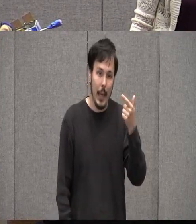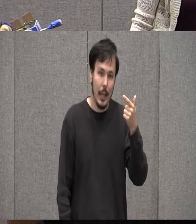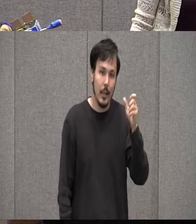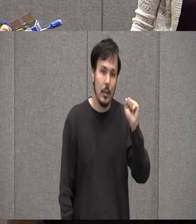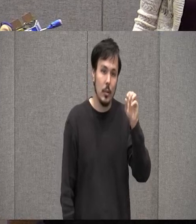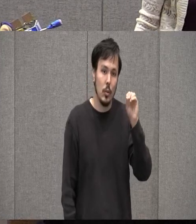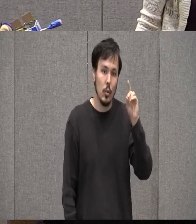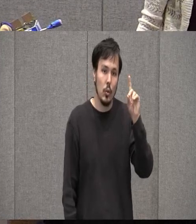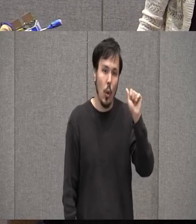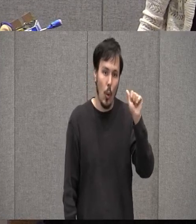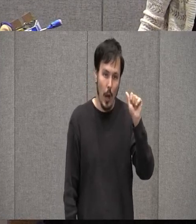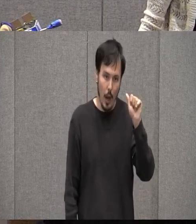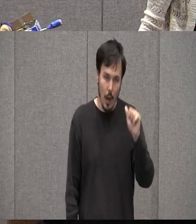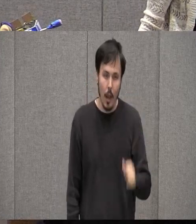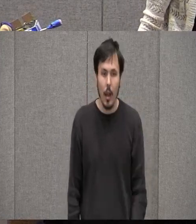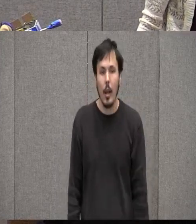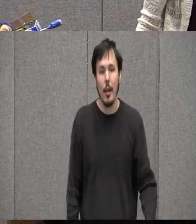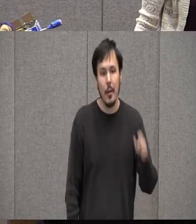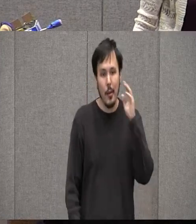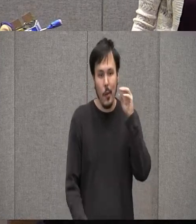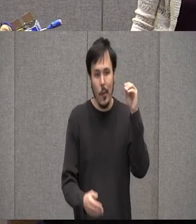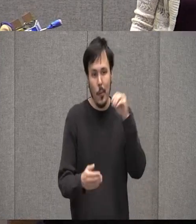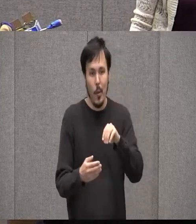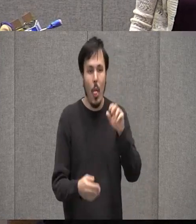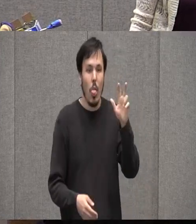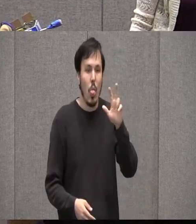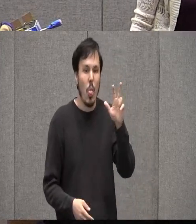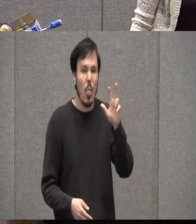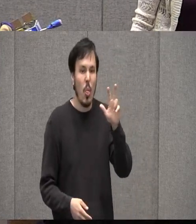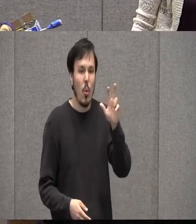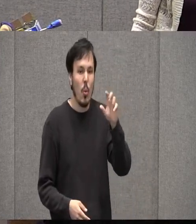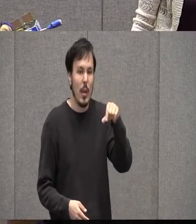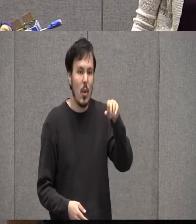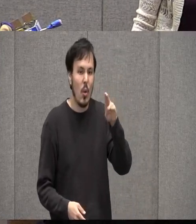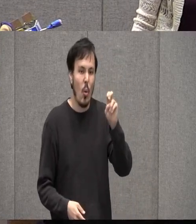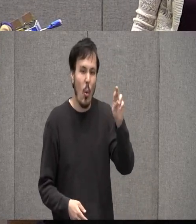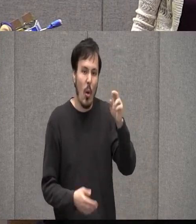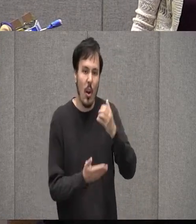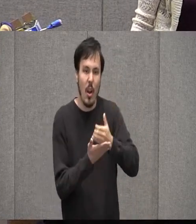and then you put 3/4 of a cup of water and you put it in the saucepan